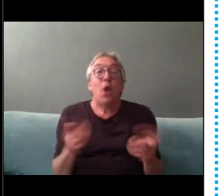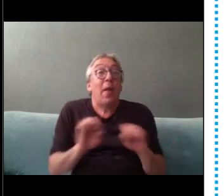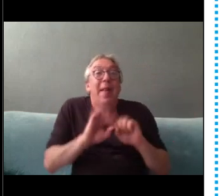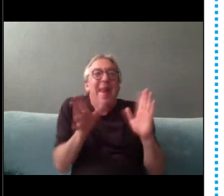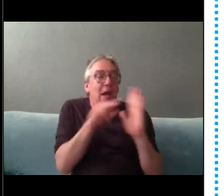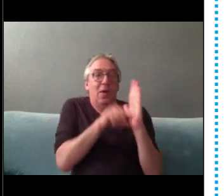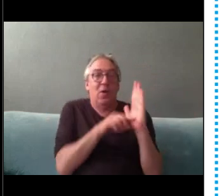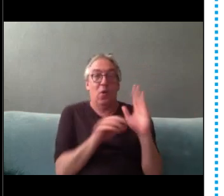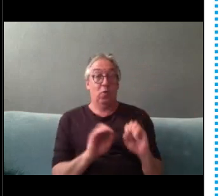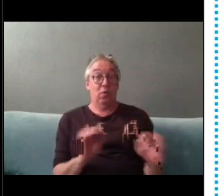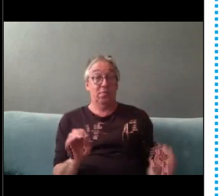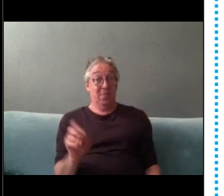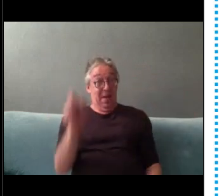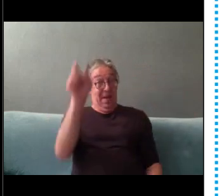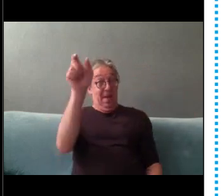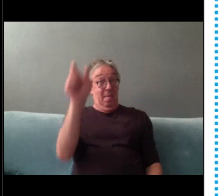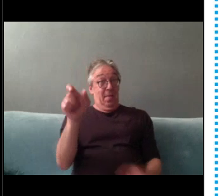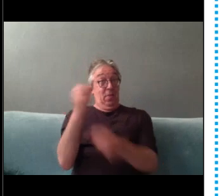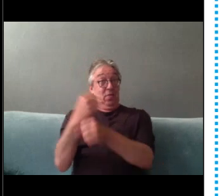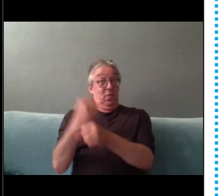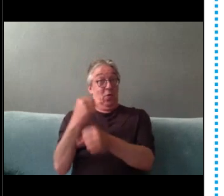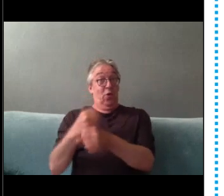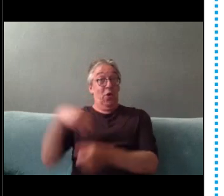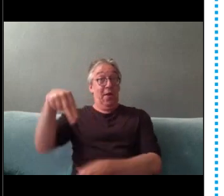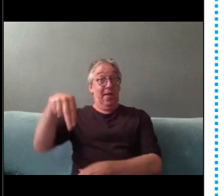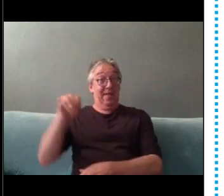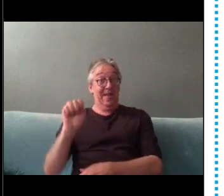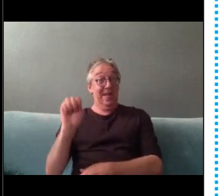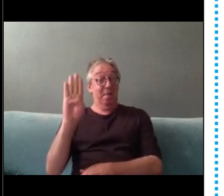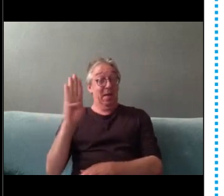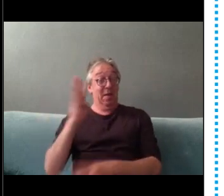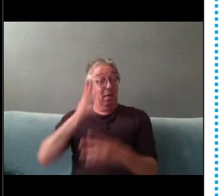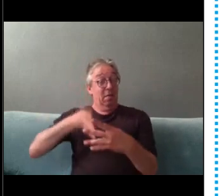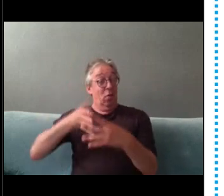they have the knowledge to assess it or they're going to the place